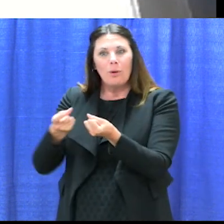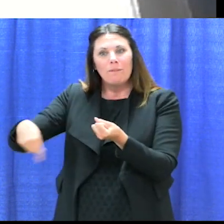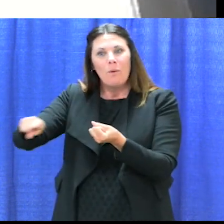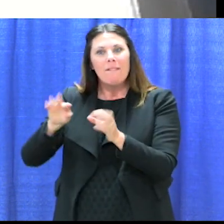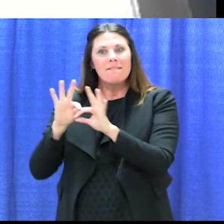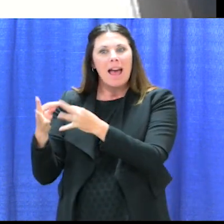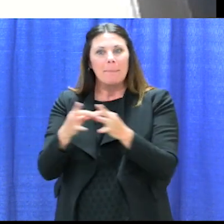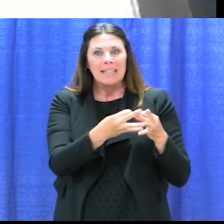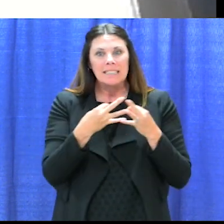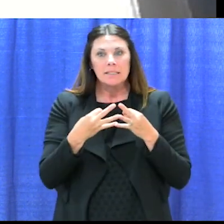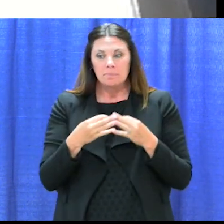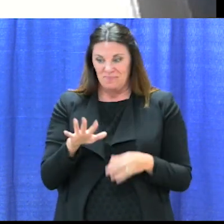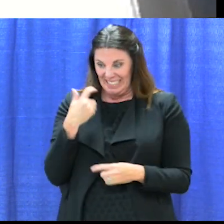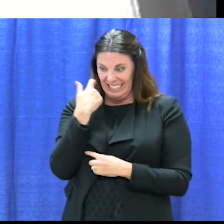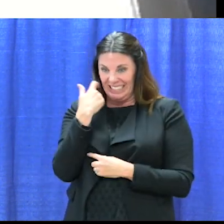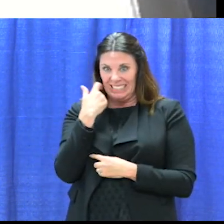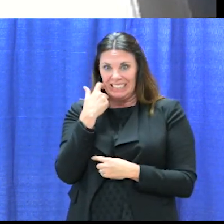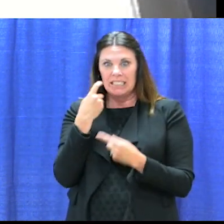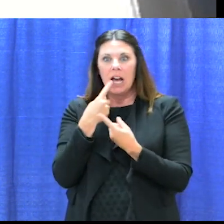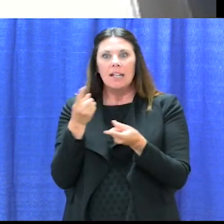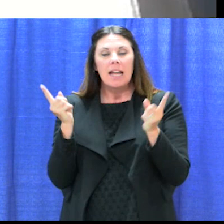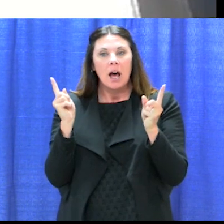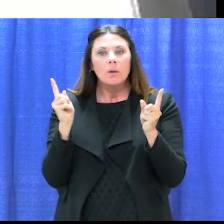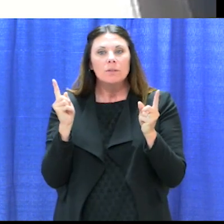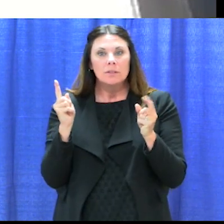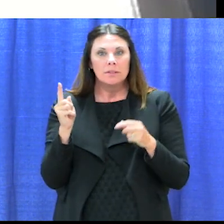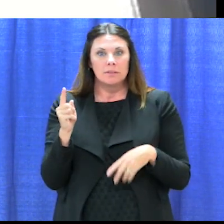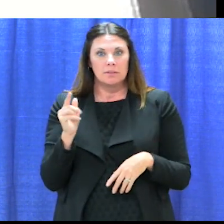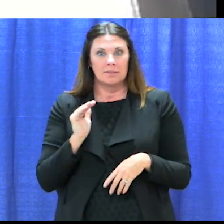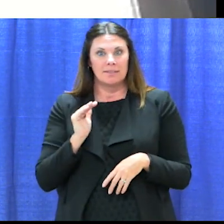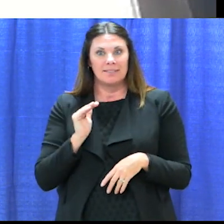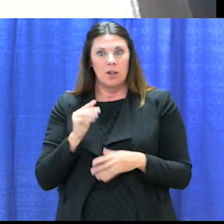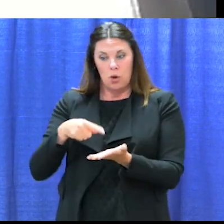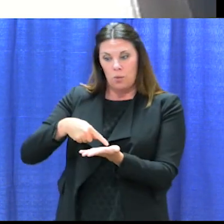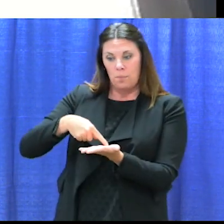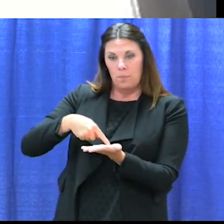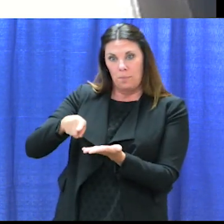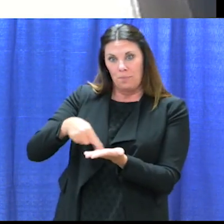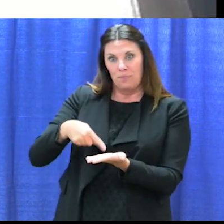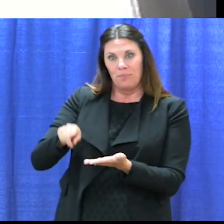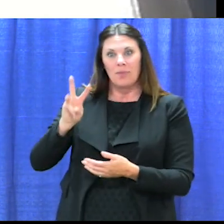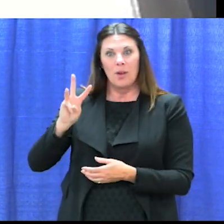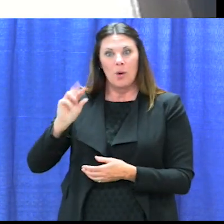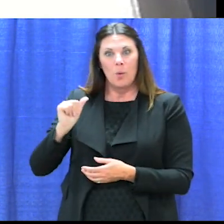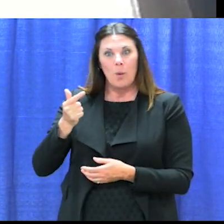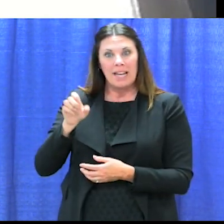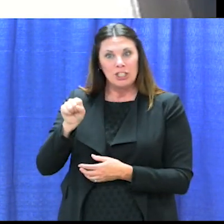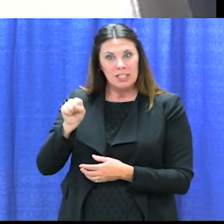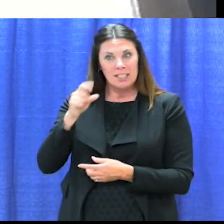announced some increases in current wages for workers on the front line.